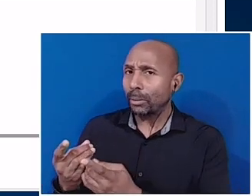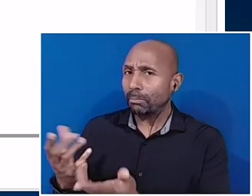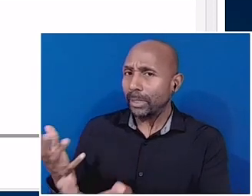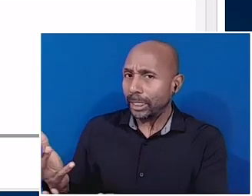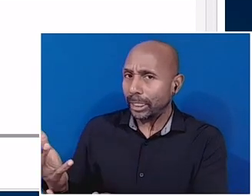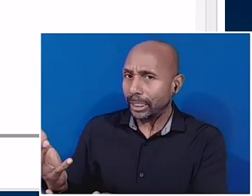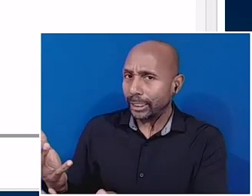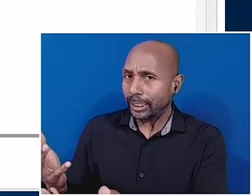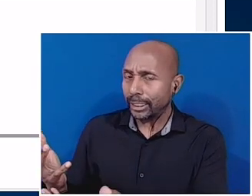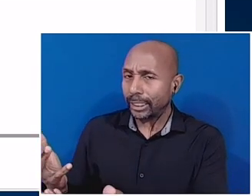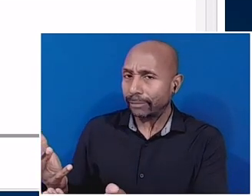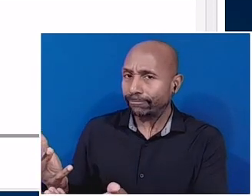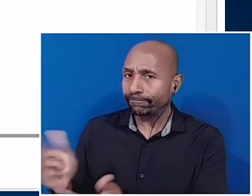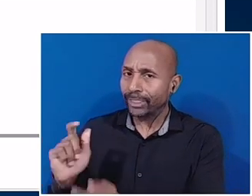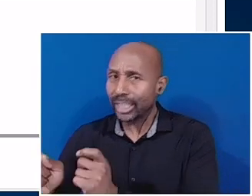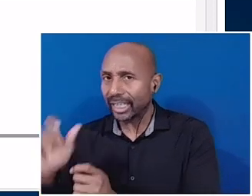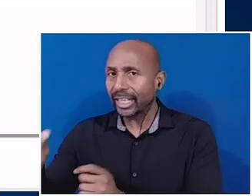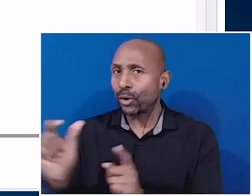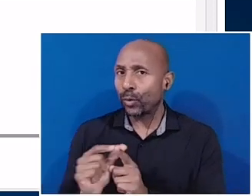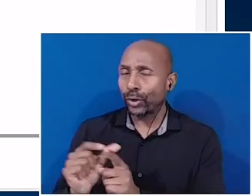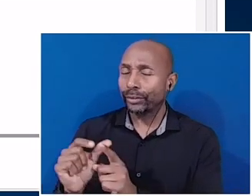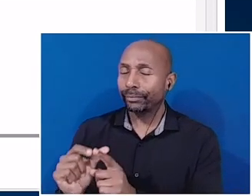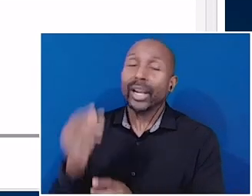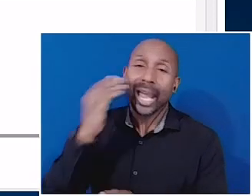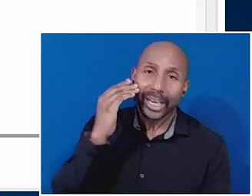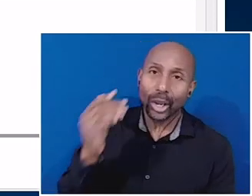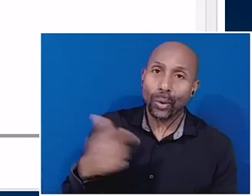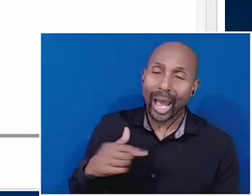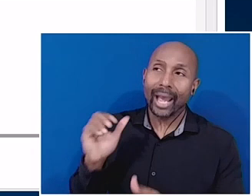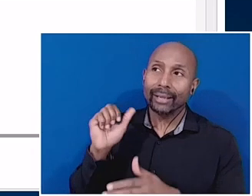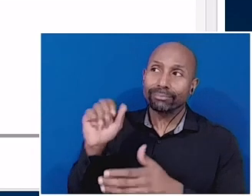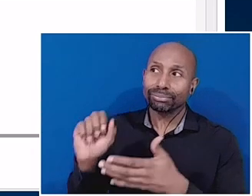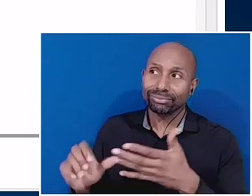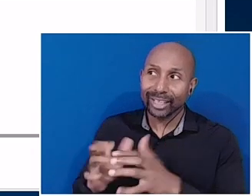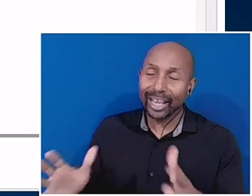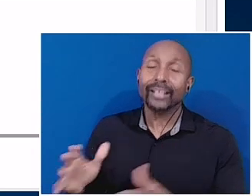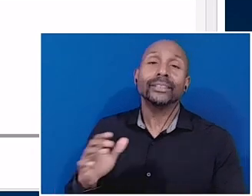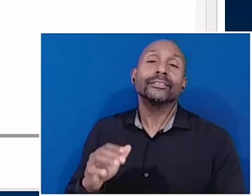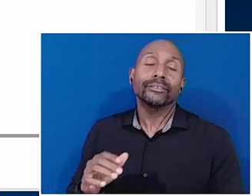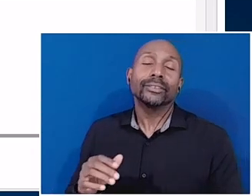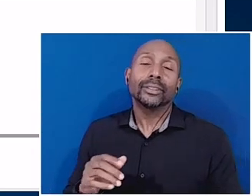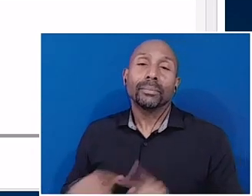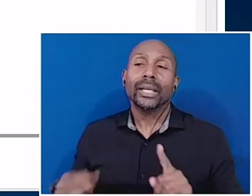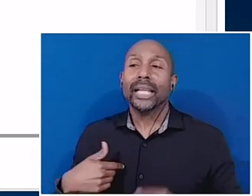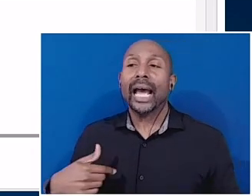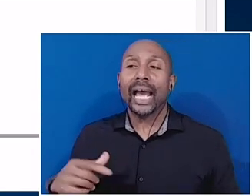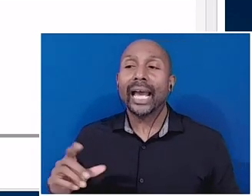So, there was, I know- and I know there was a lot there to react to. But I do think, you know, a thoughtful